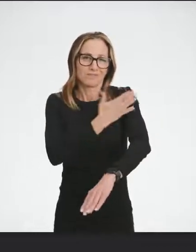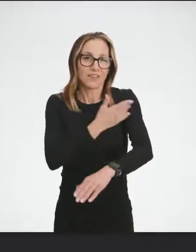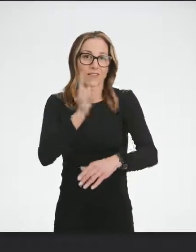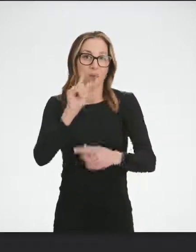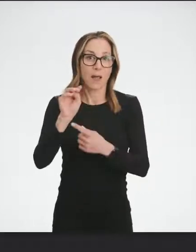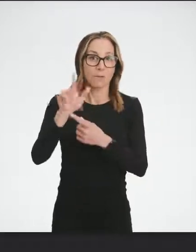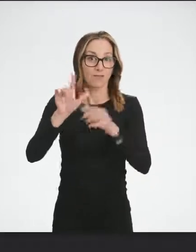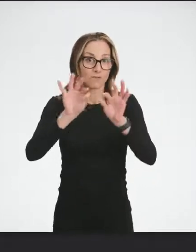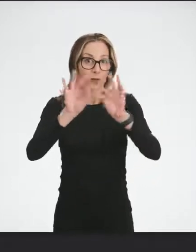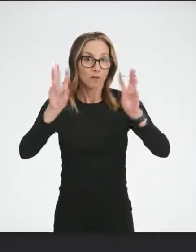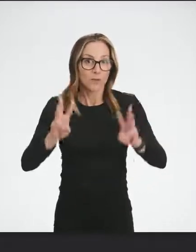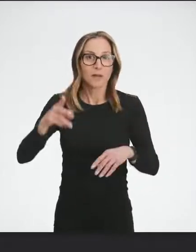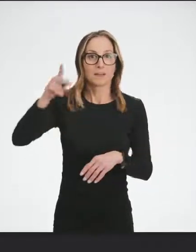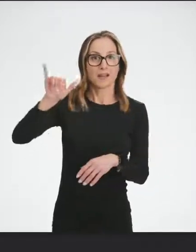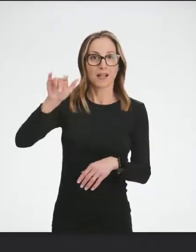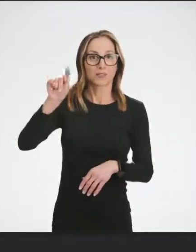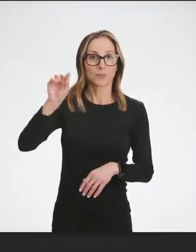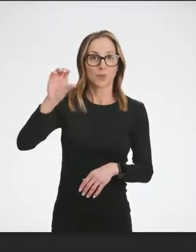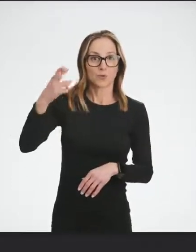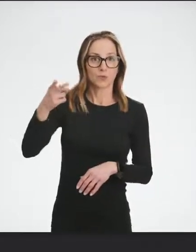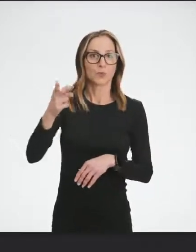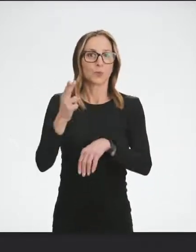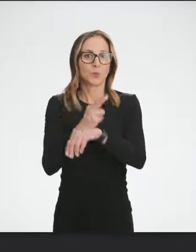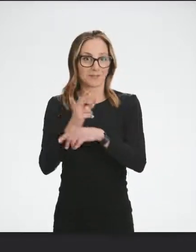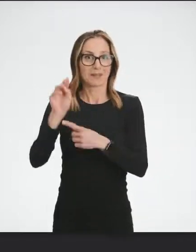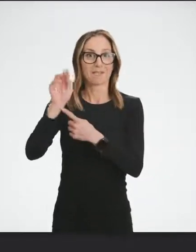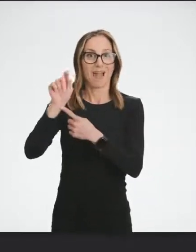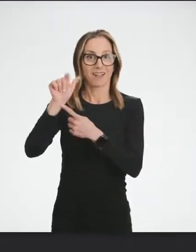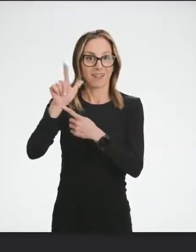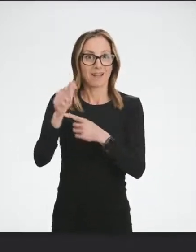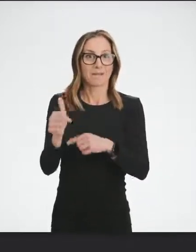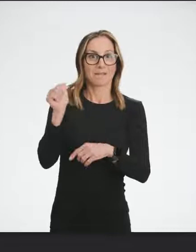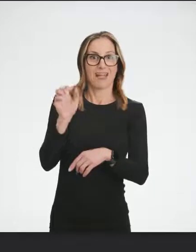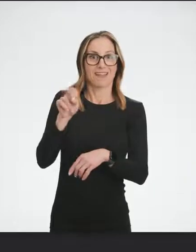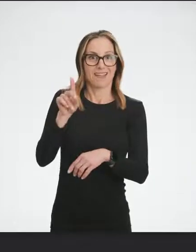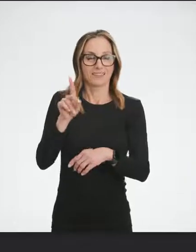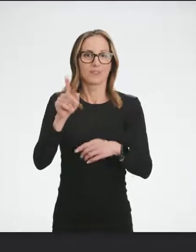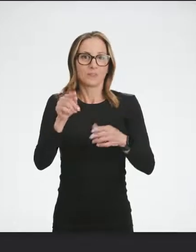PyTorch, which now uses the new Metal backend to enable ML training with the GPU.